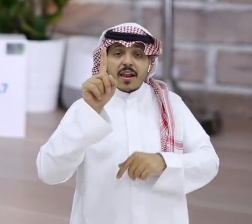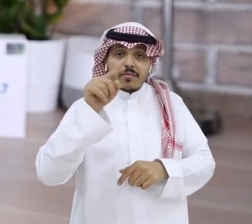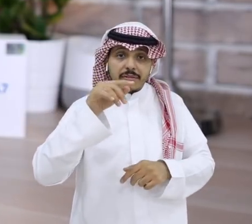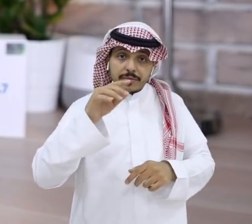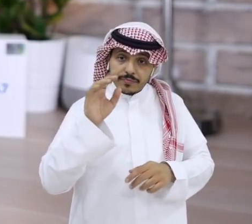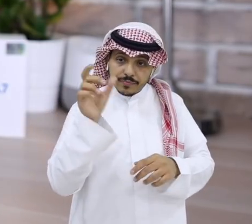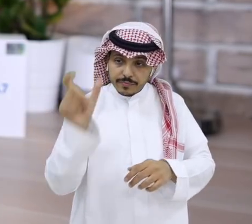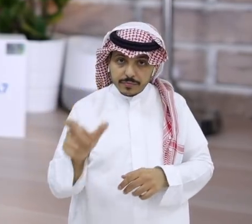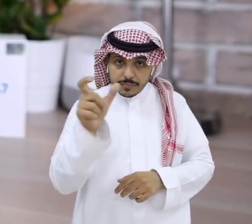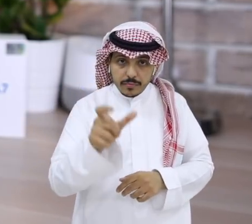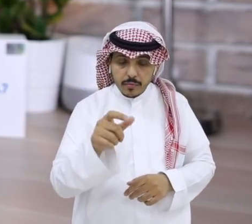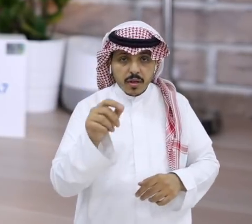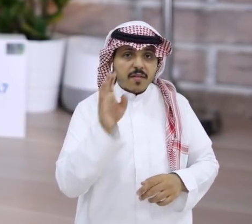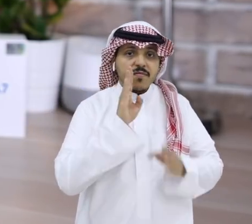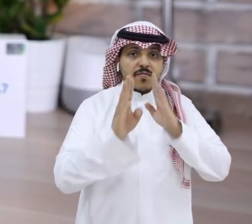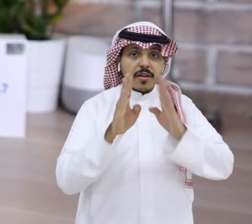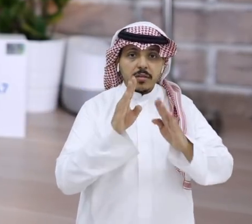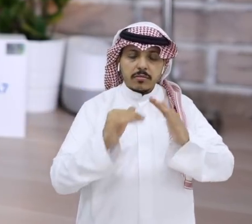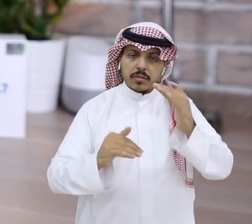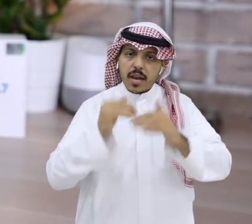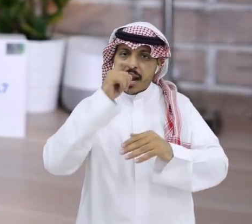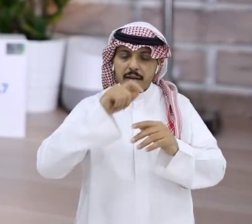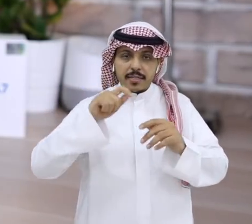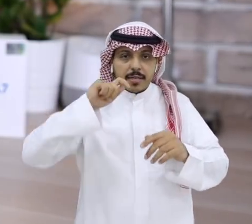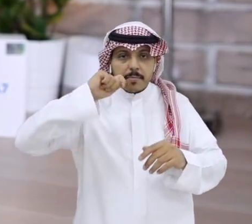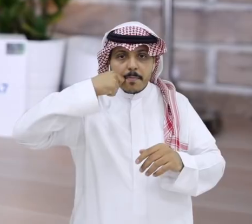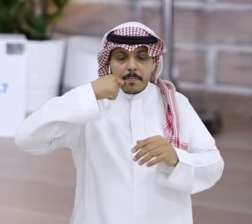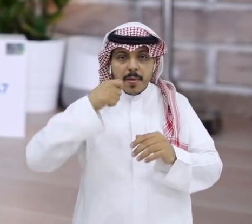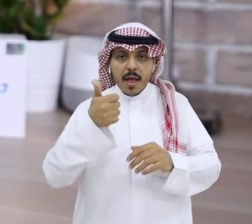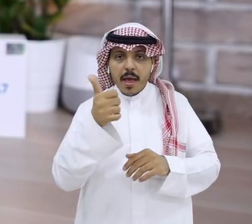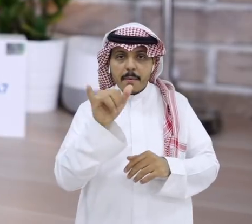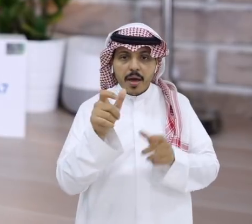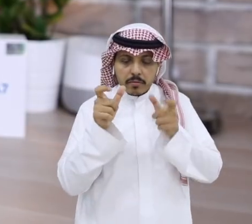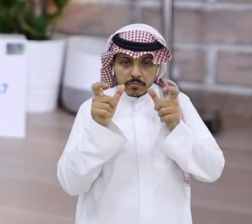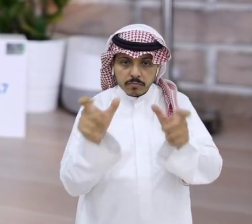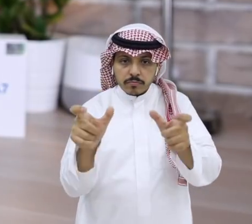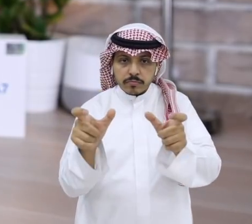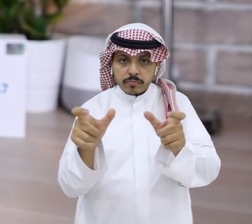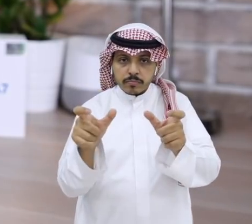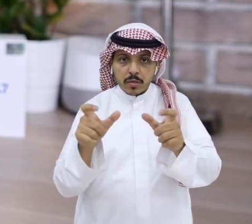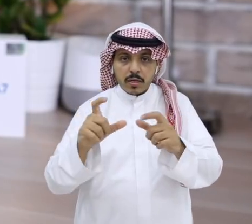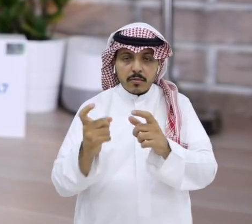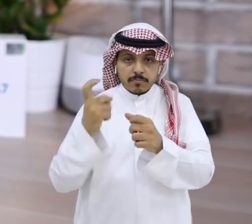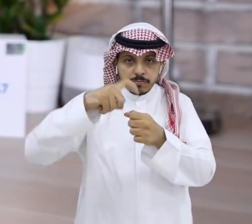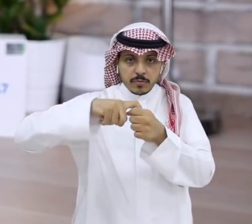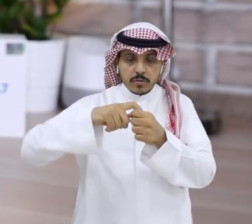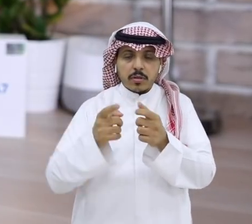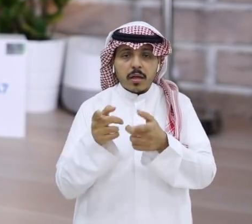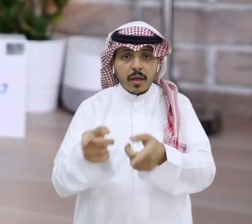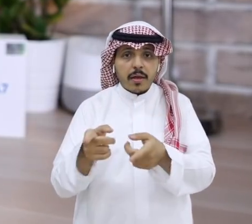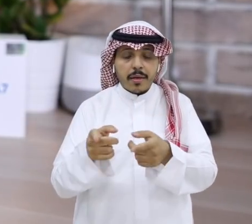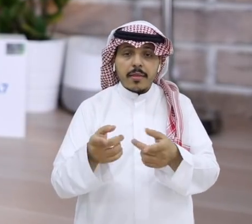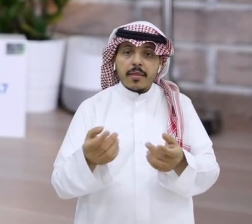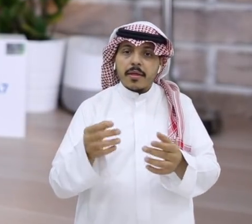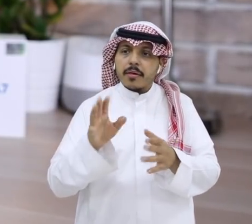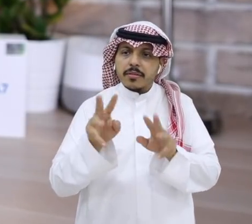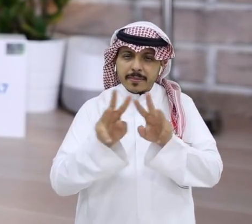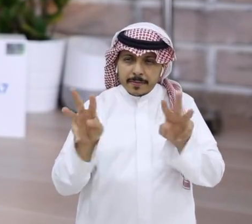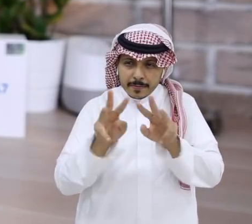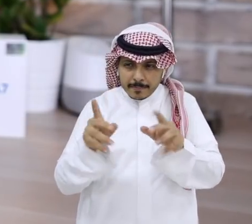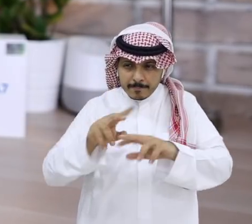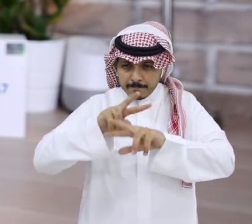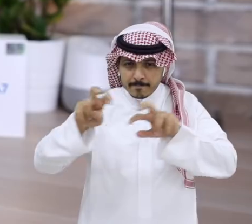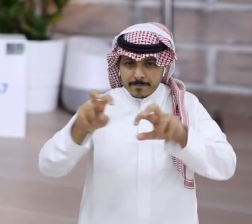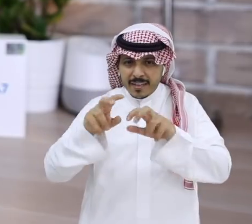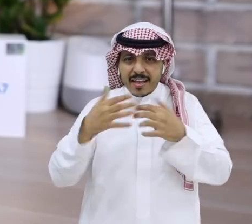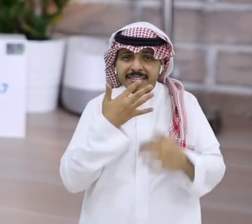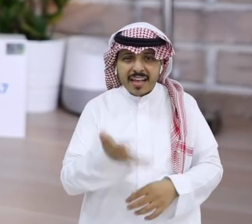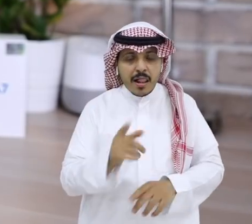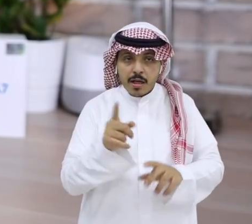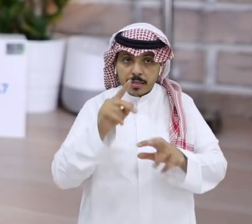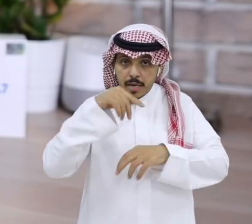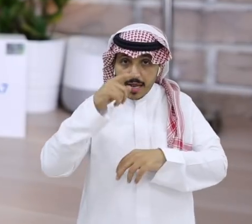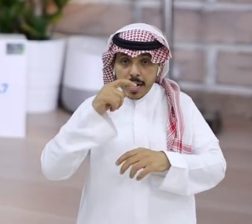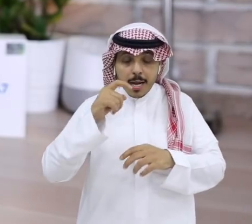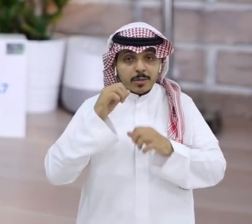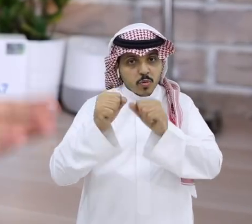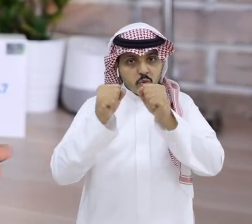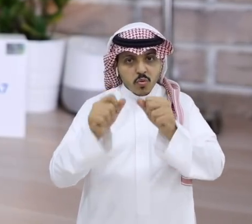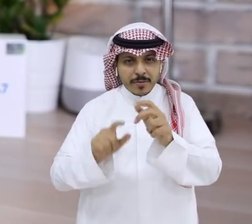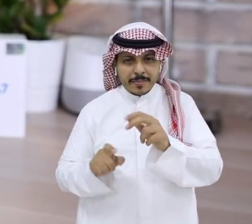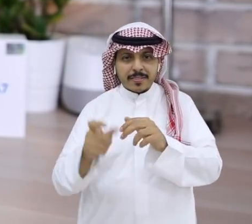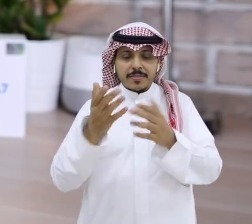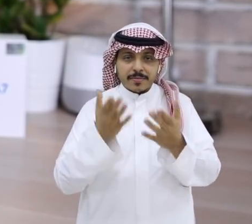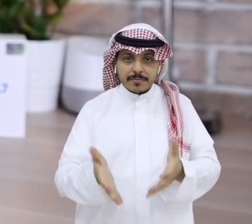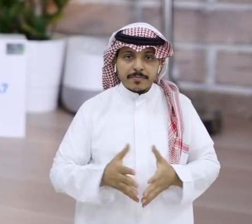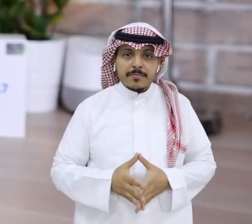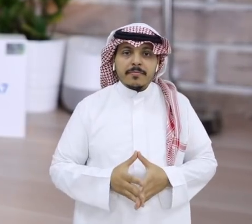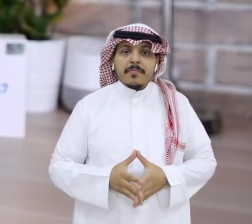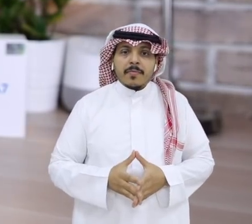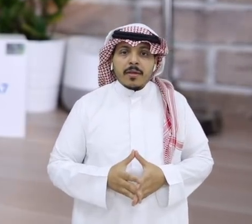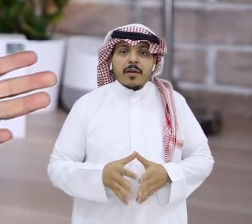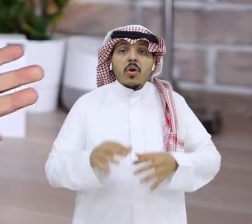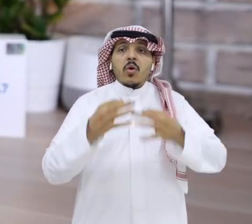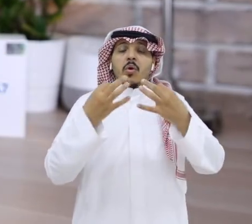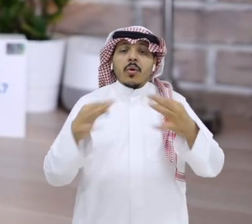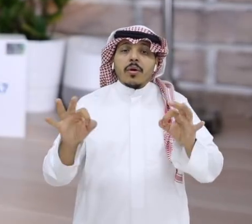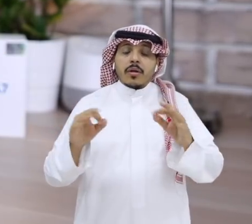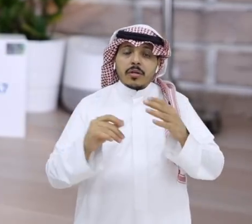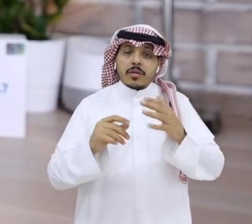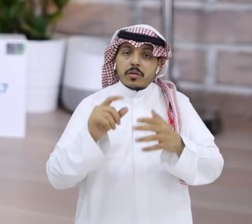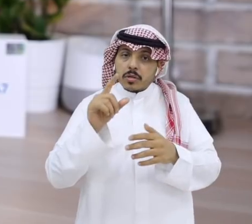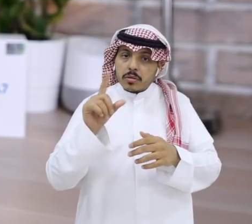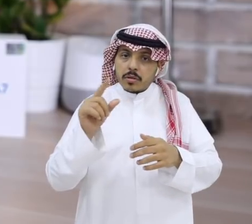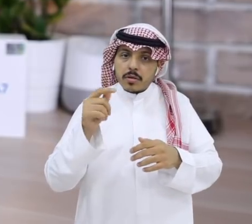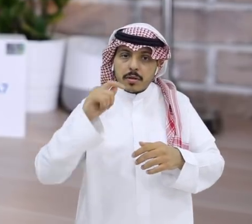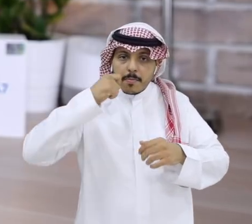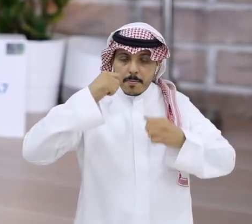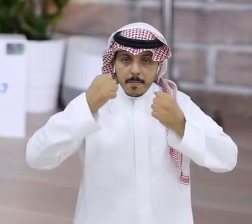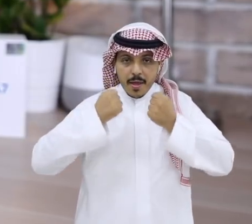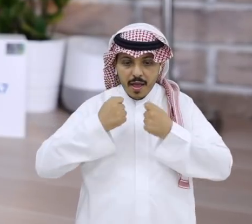Facebook must take measures to raise their security standards with their developers APKs and third party plugins.